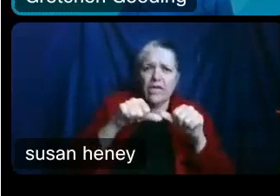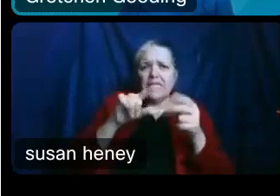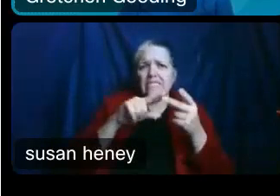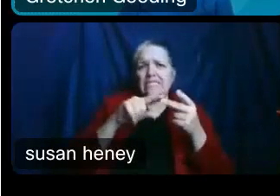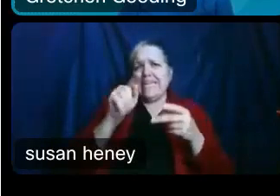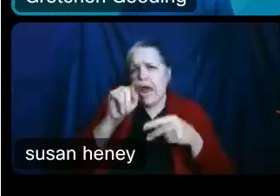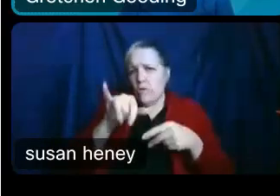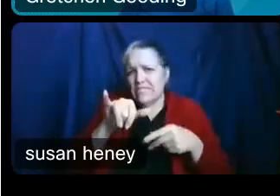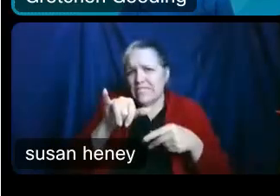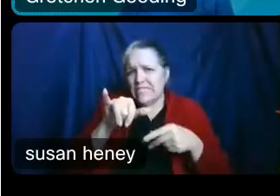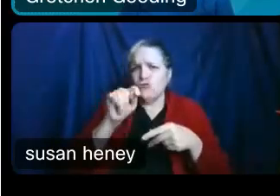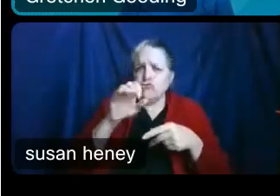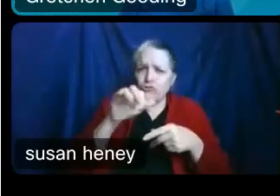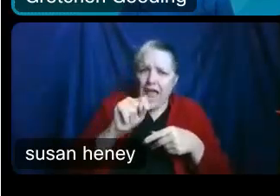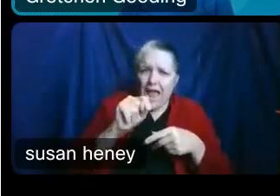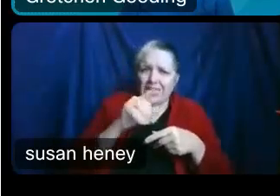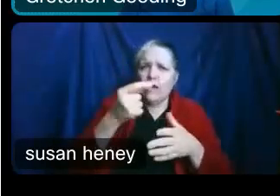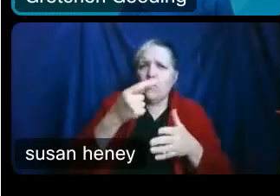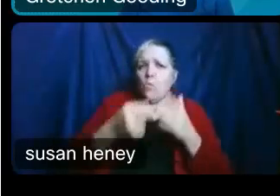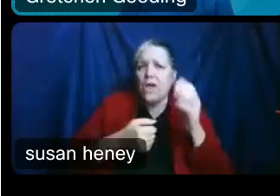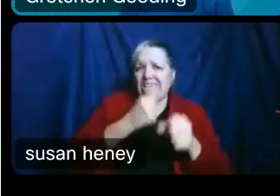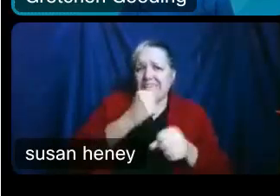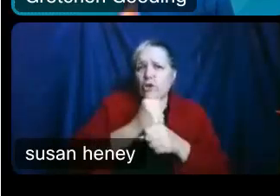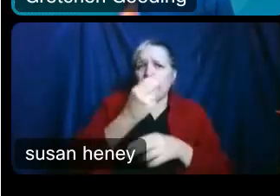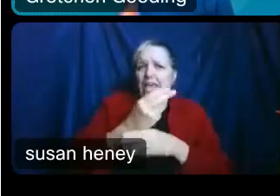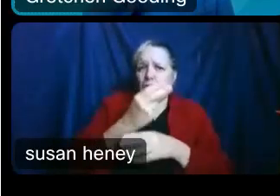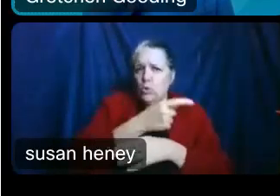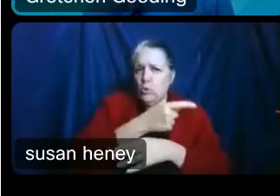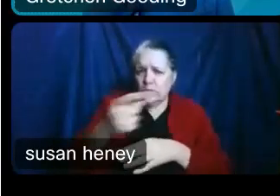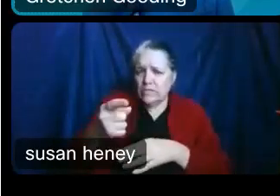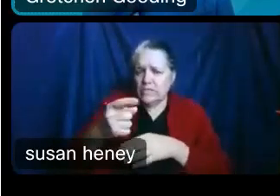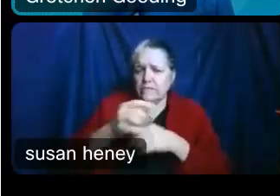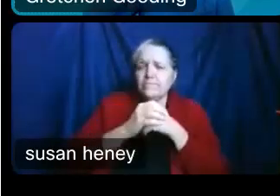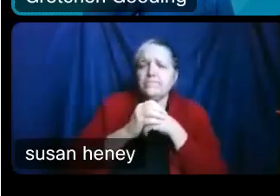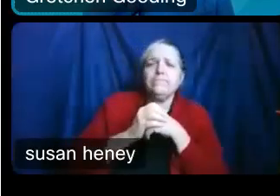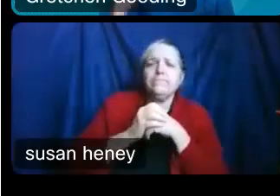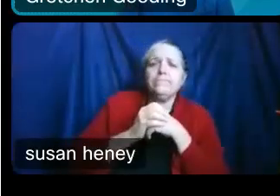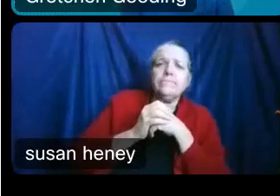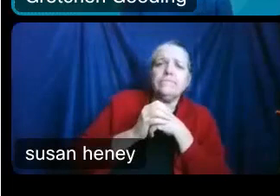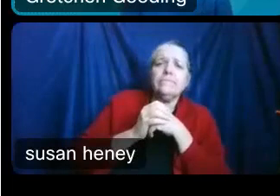vintage they use for each year of the survey. You can also learn about some planned updates.